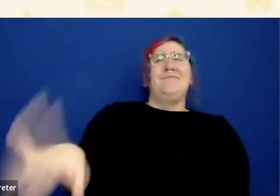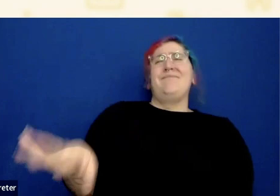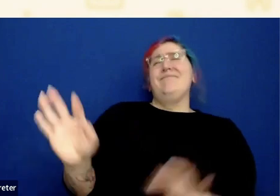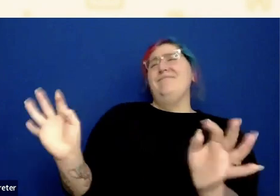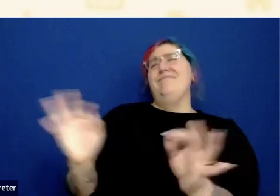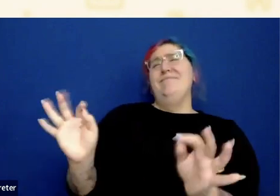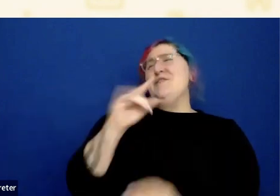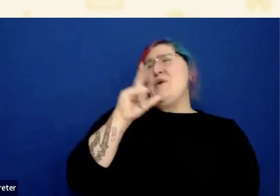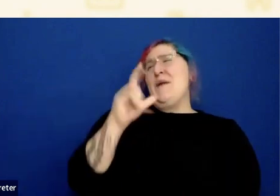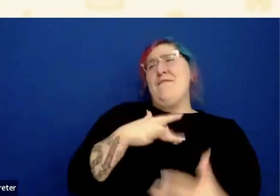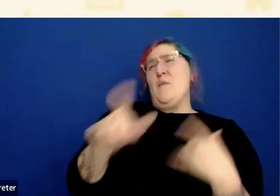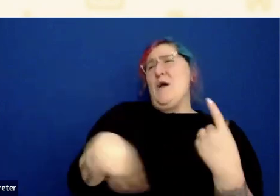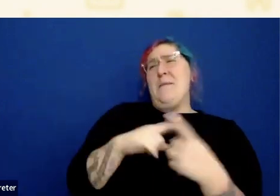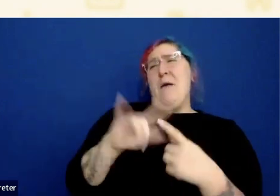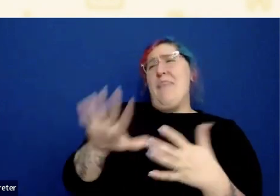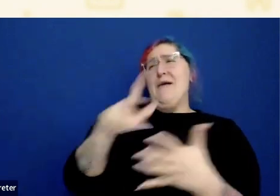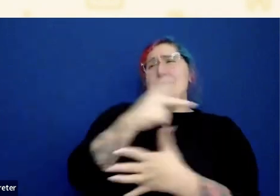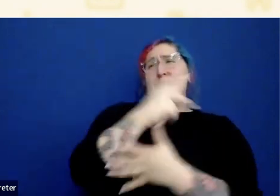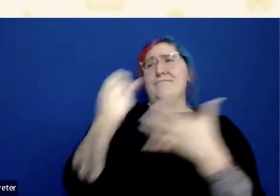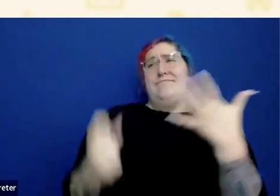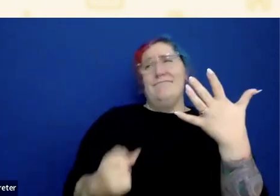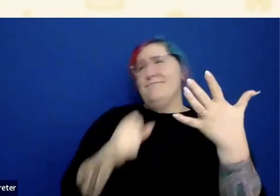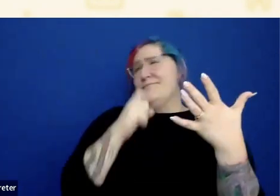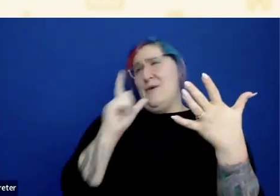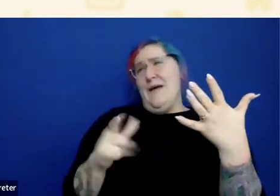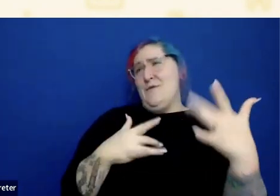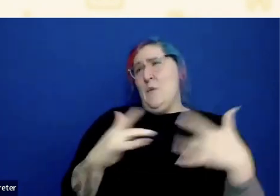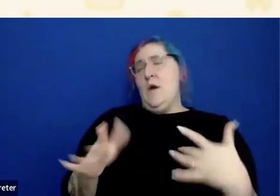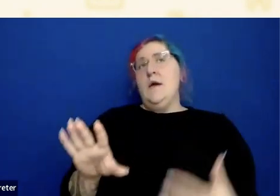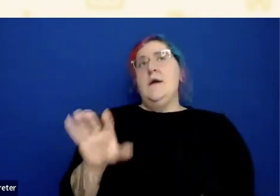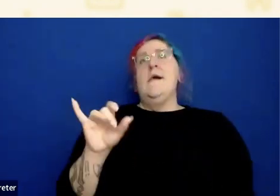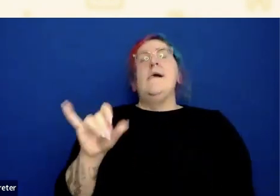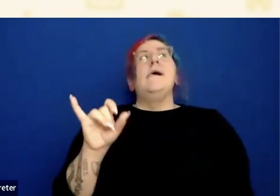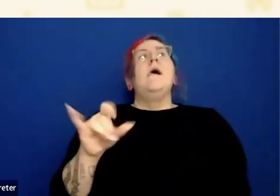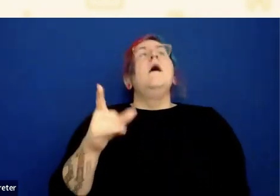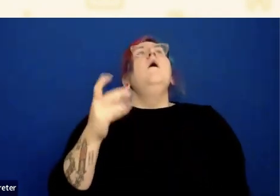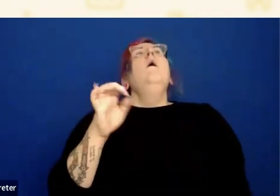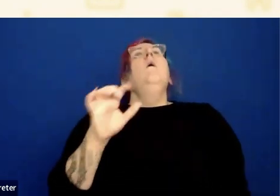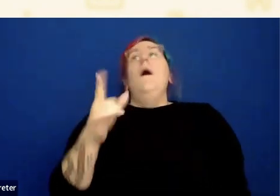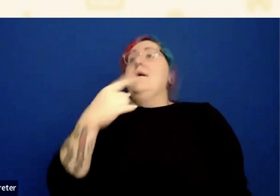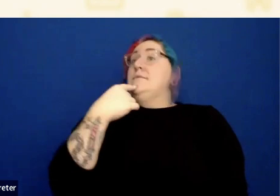It's not a priority right now. But I tell you, if the executives